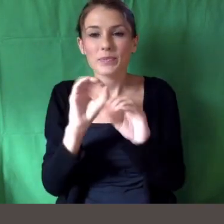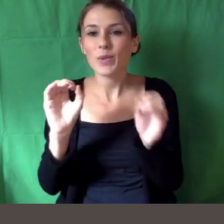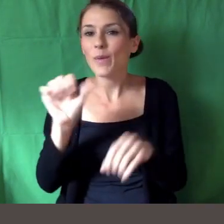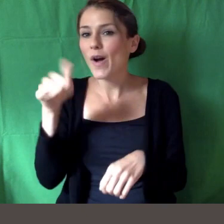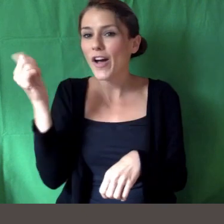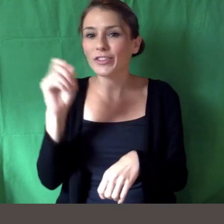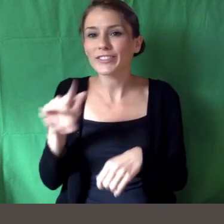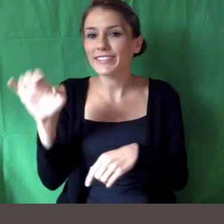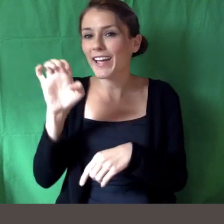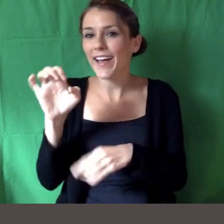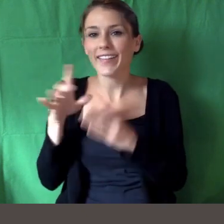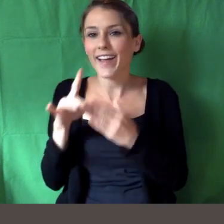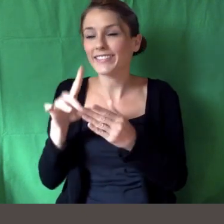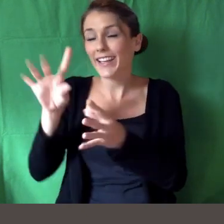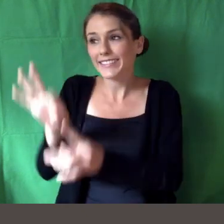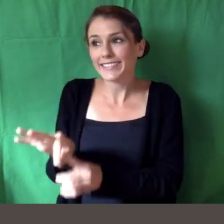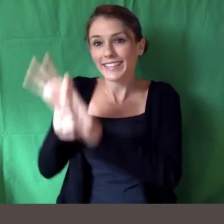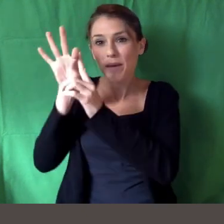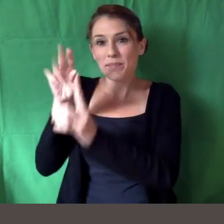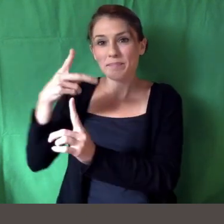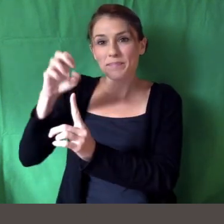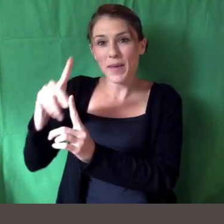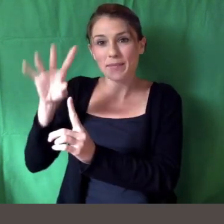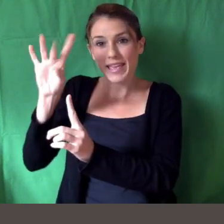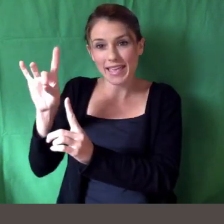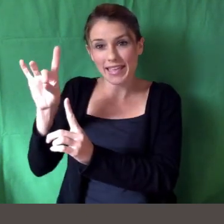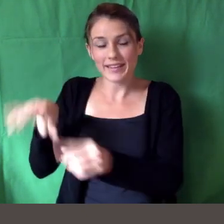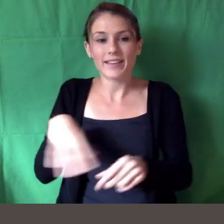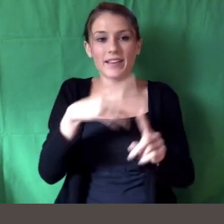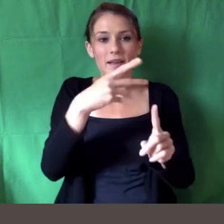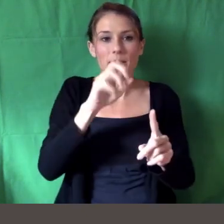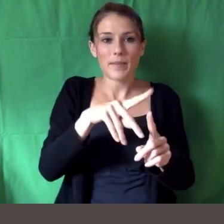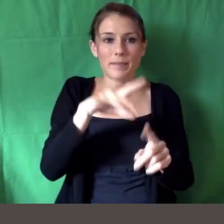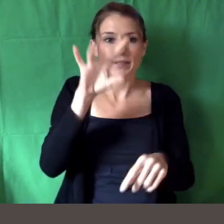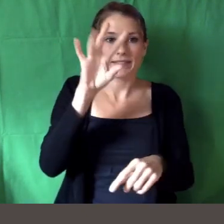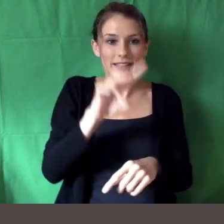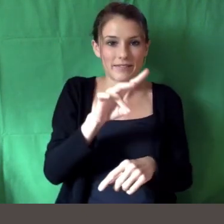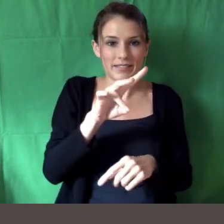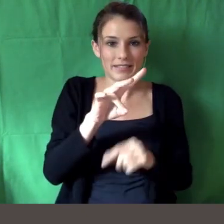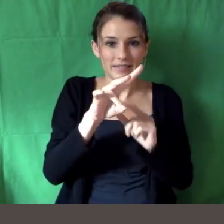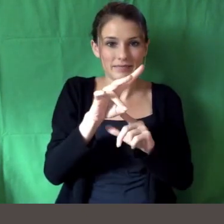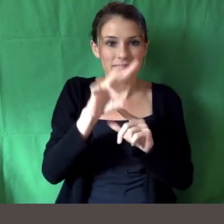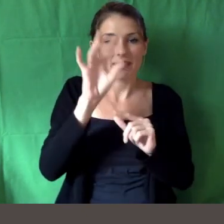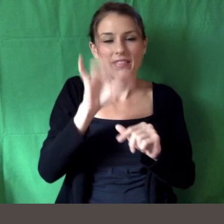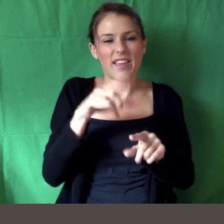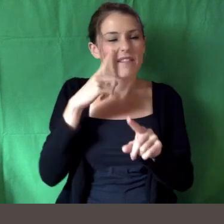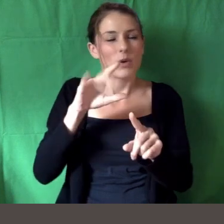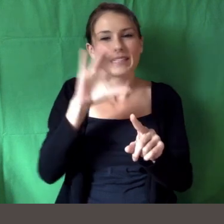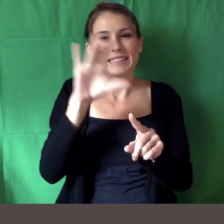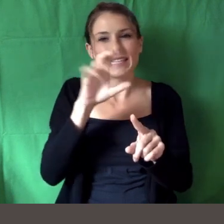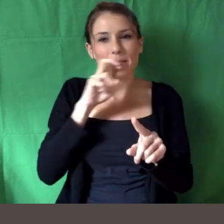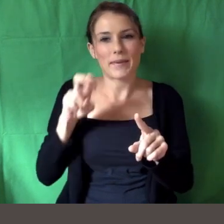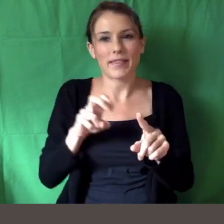except for PEP 8 and PEP 7, PEP 7 is the style guide for CPython.